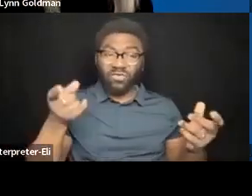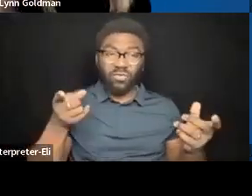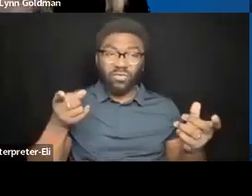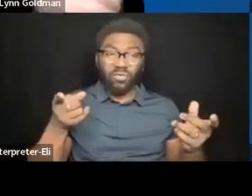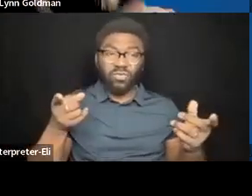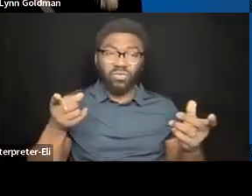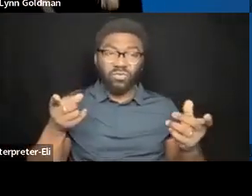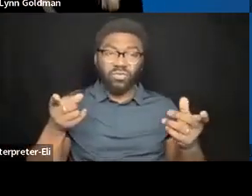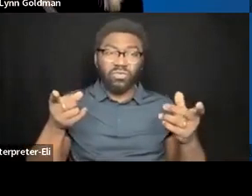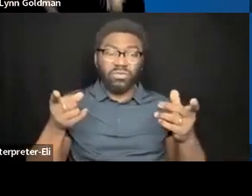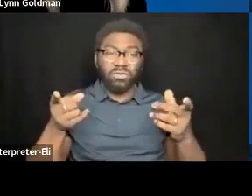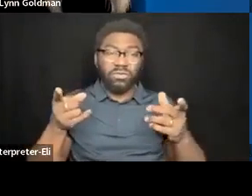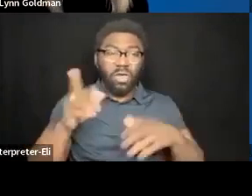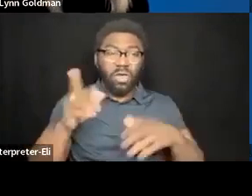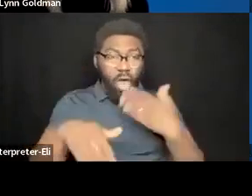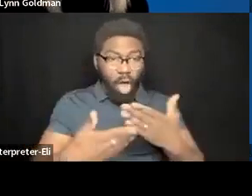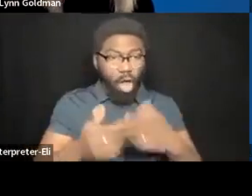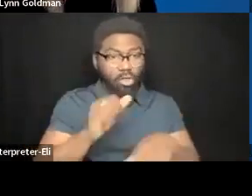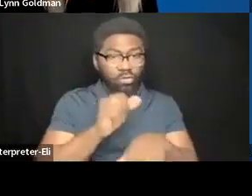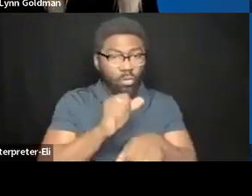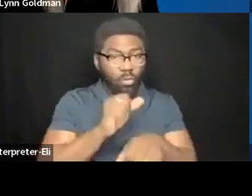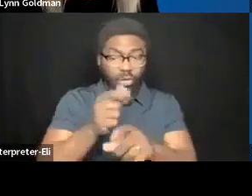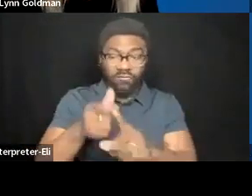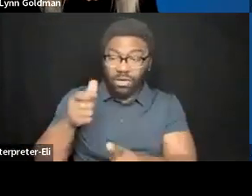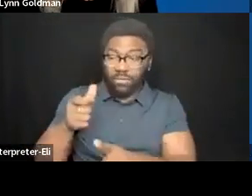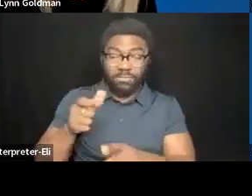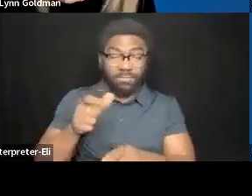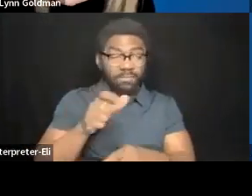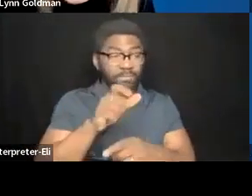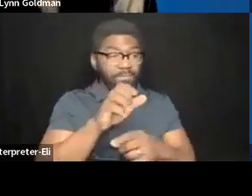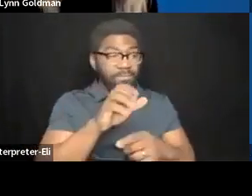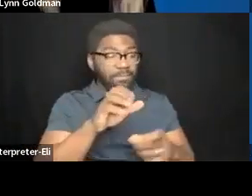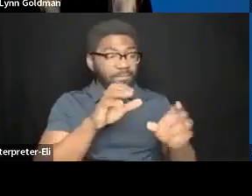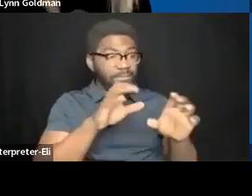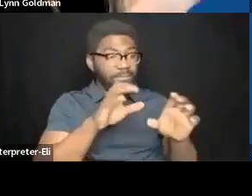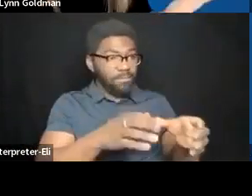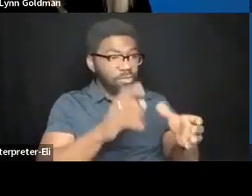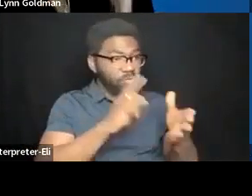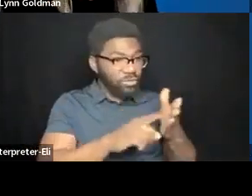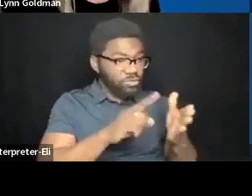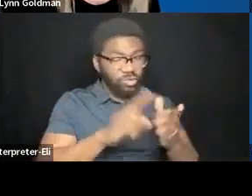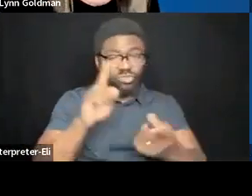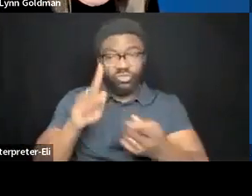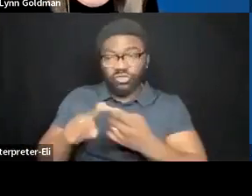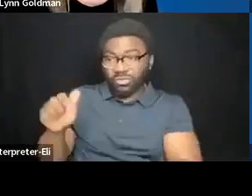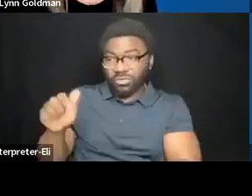of taking the work from the bench into the CLIA lab, you might need that researcher in that clinical lab